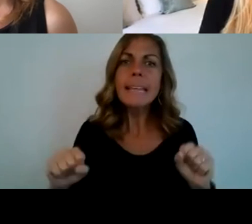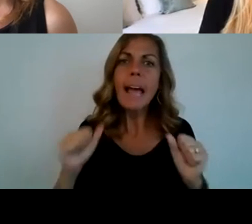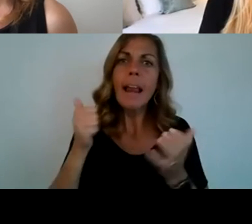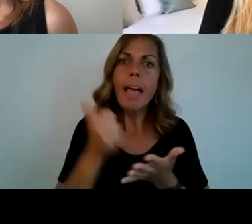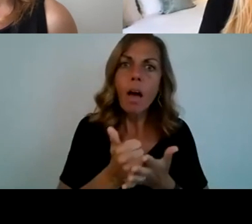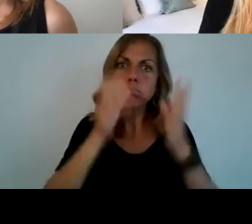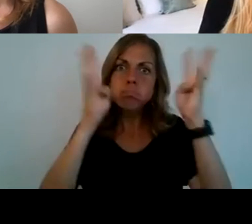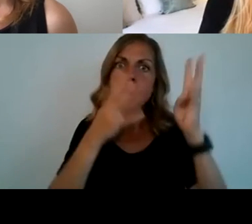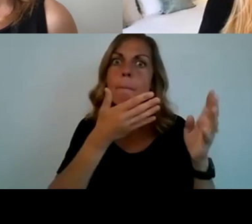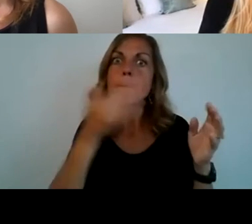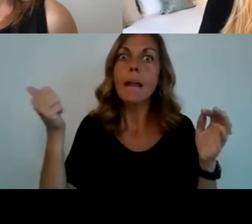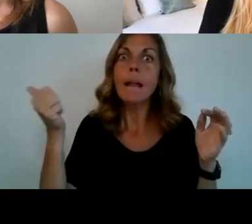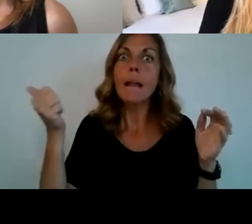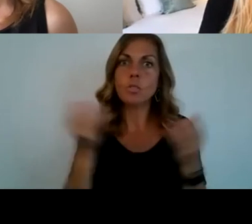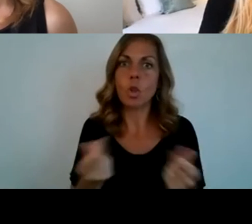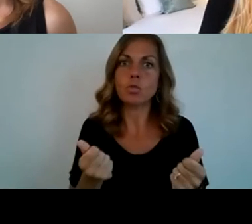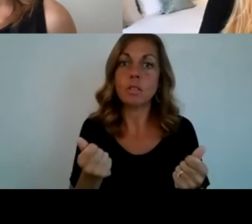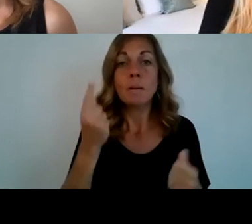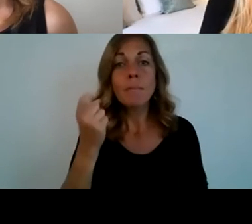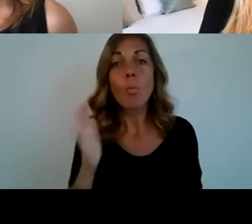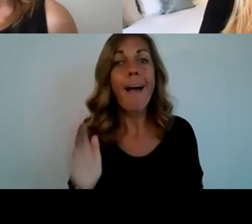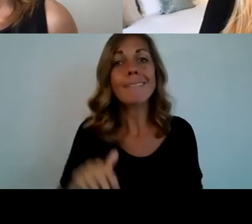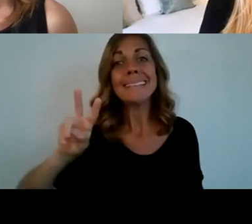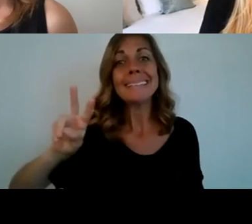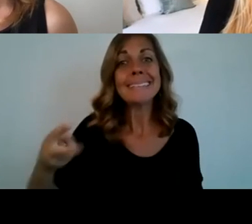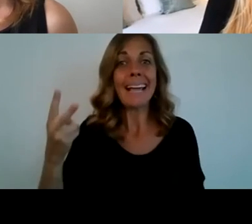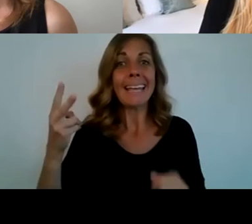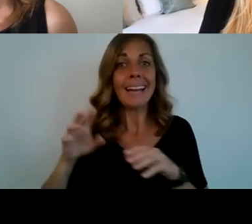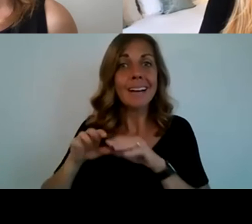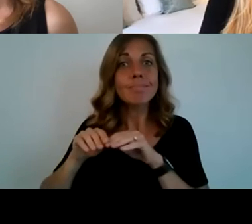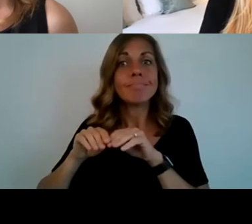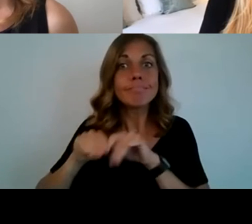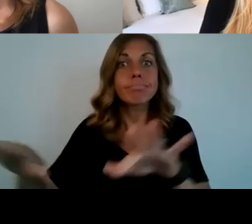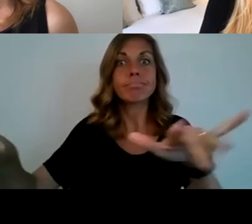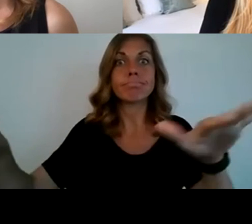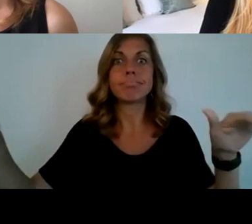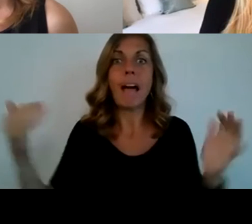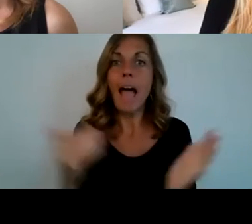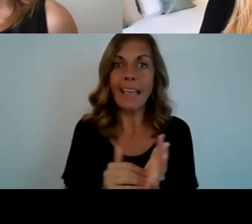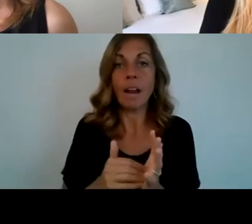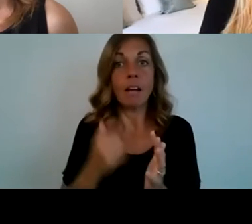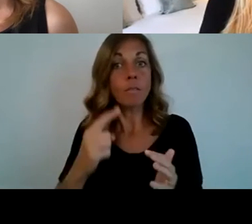going to be a second wave of this, not just as a pandemic in the winter, but parents trying